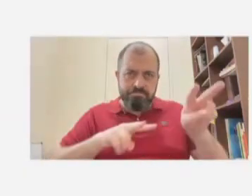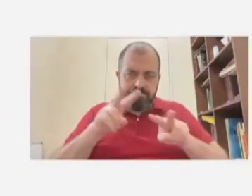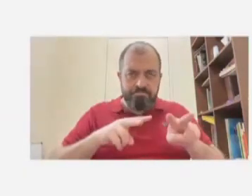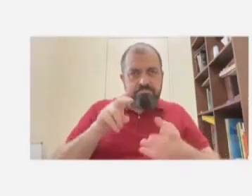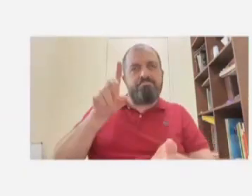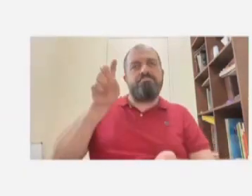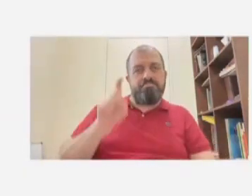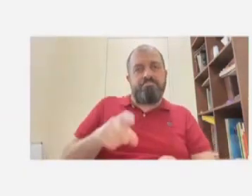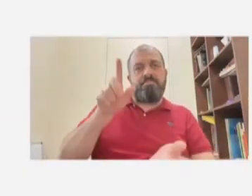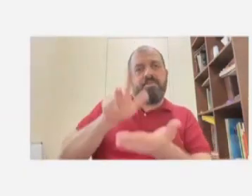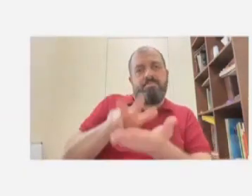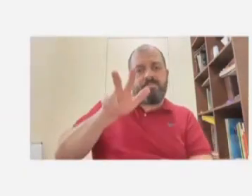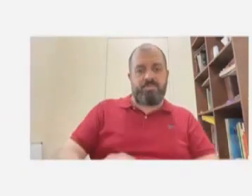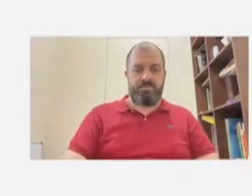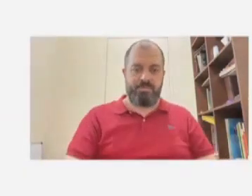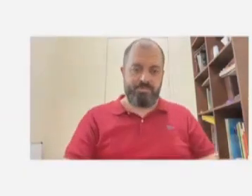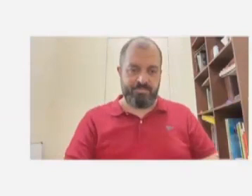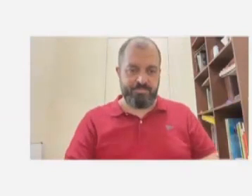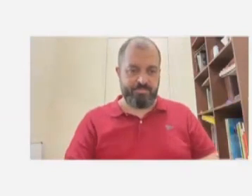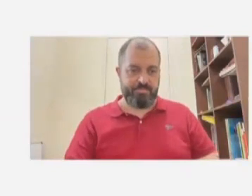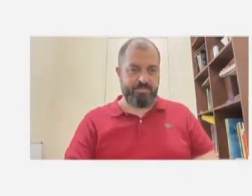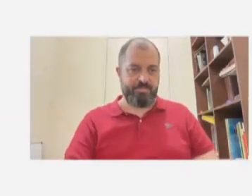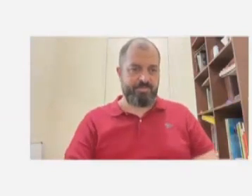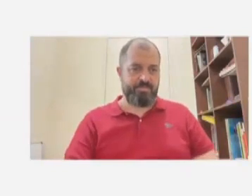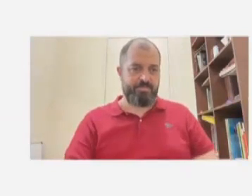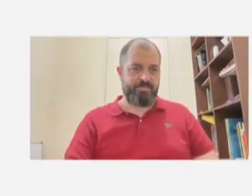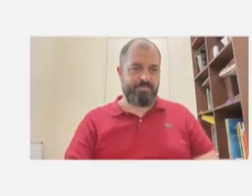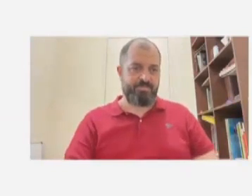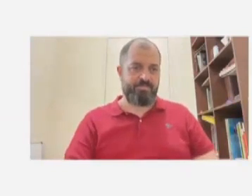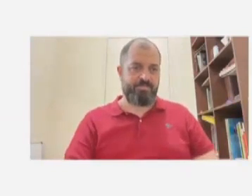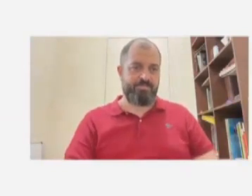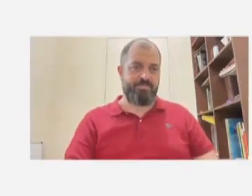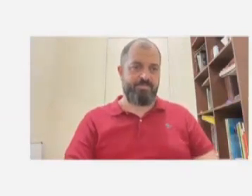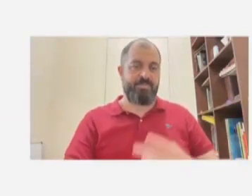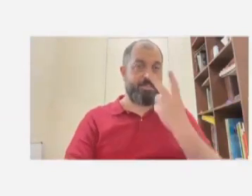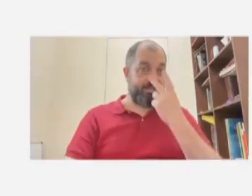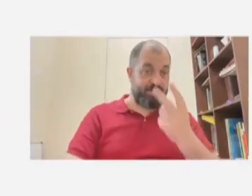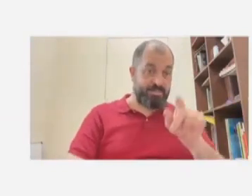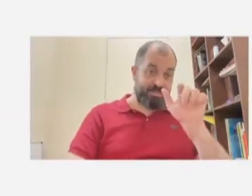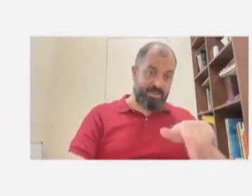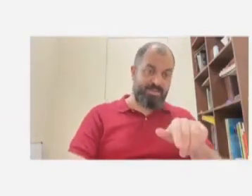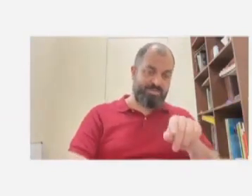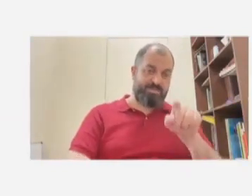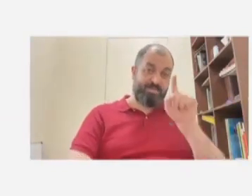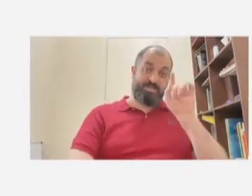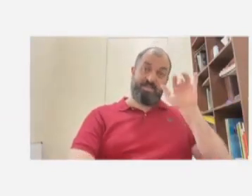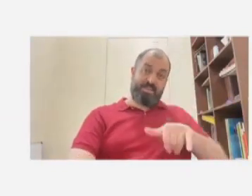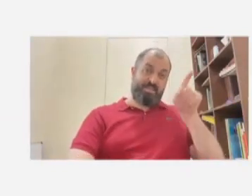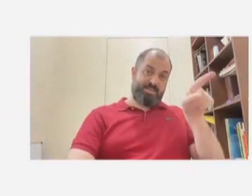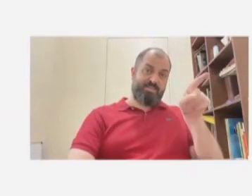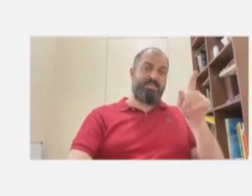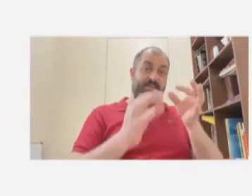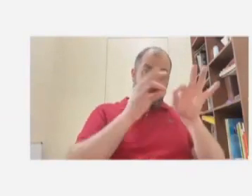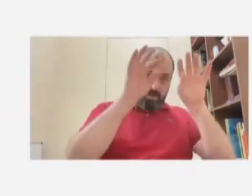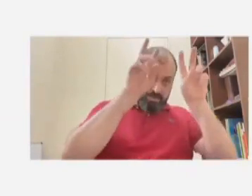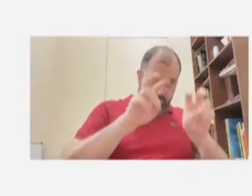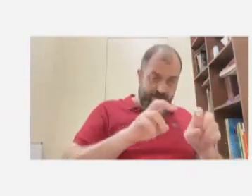And usually this is a translation consultant who's going in and doing these sort of approvals.